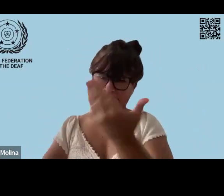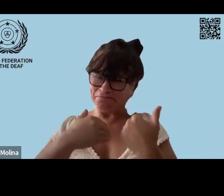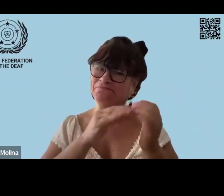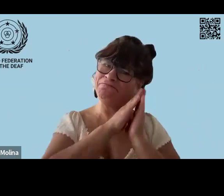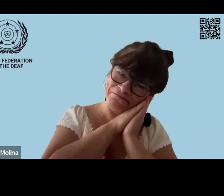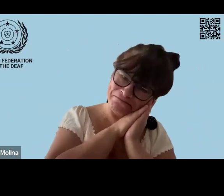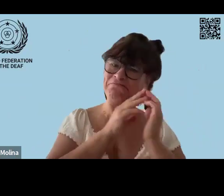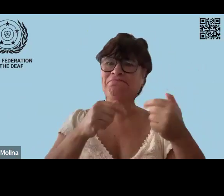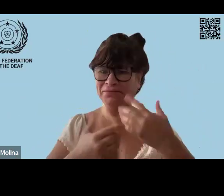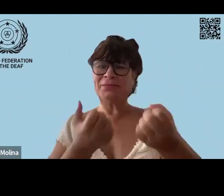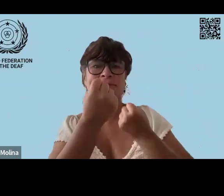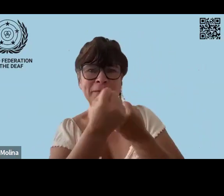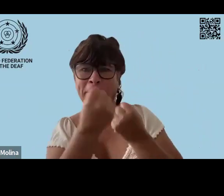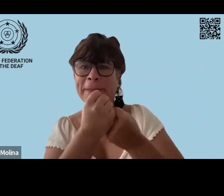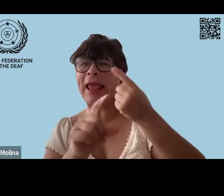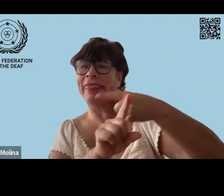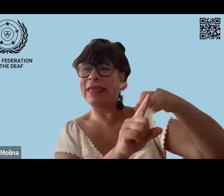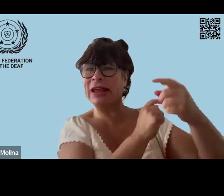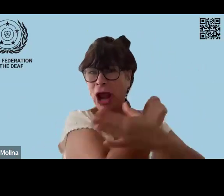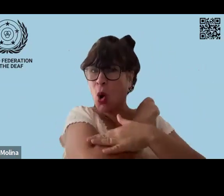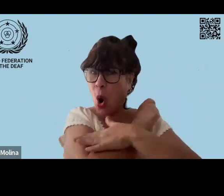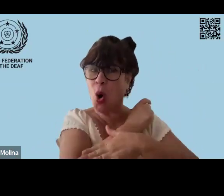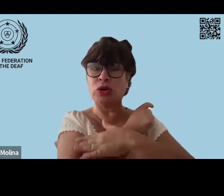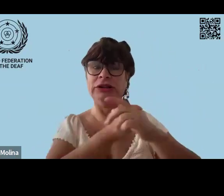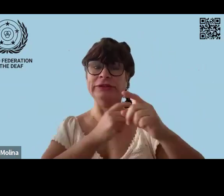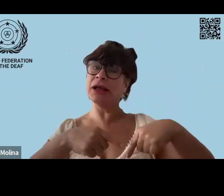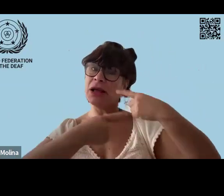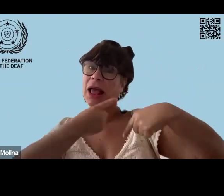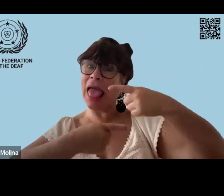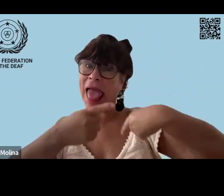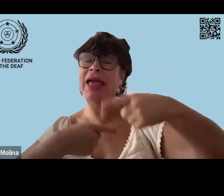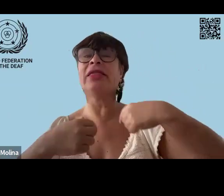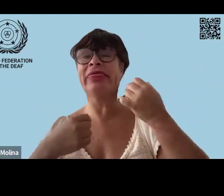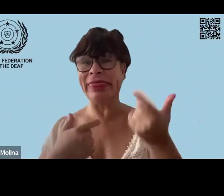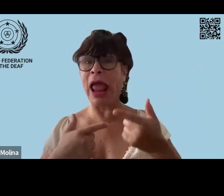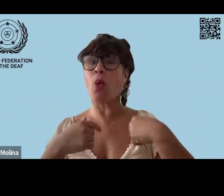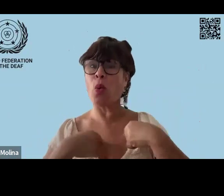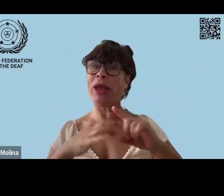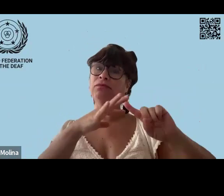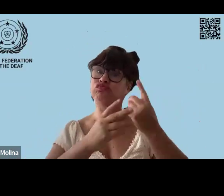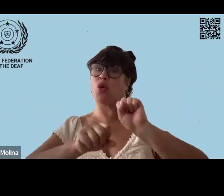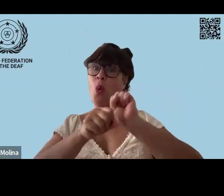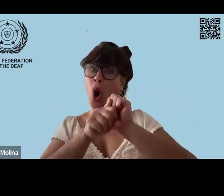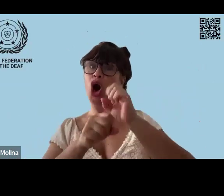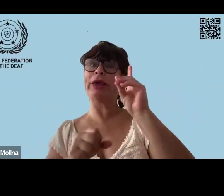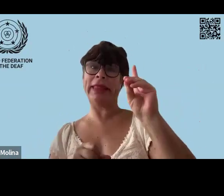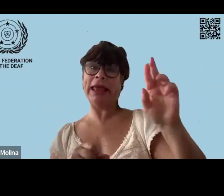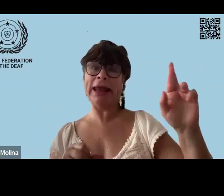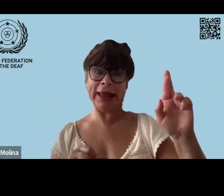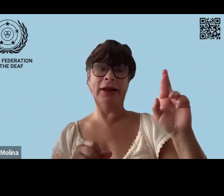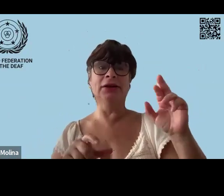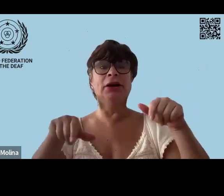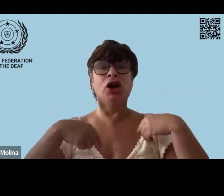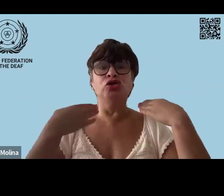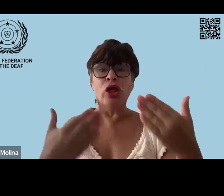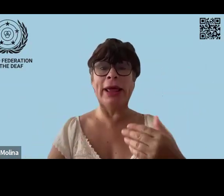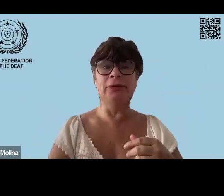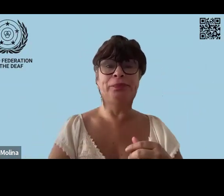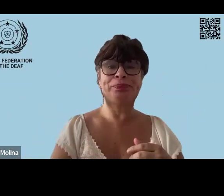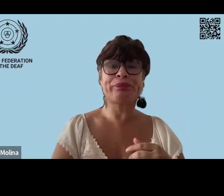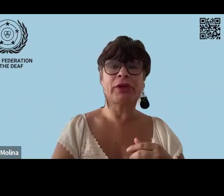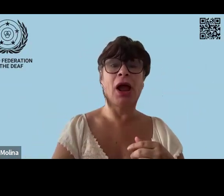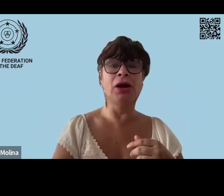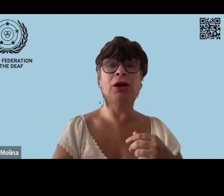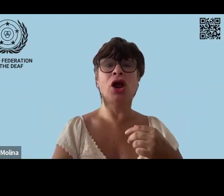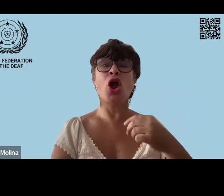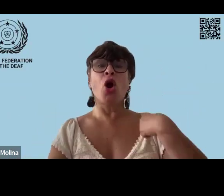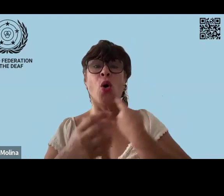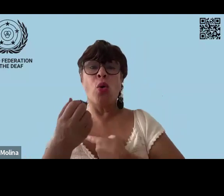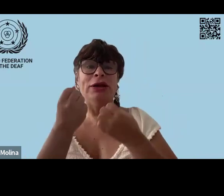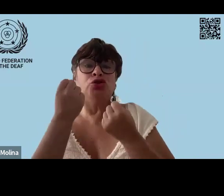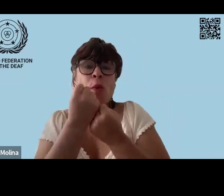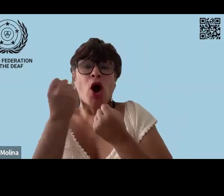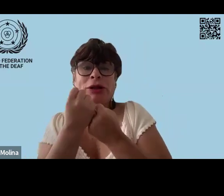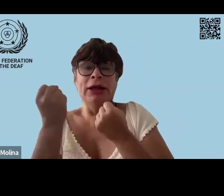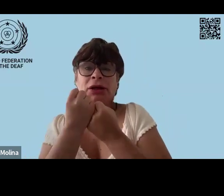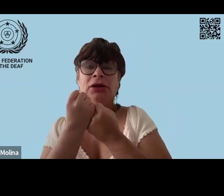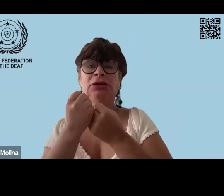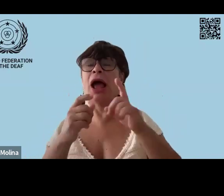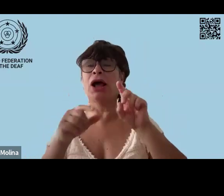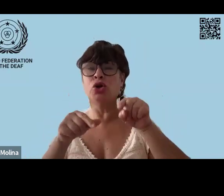There were a number of people who willingly opened their homes for these individuals. And then that's kind of where the work -- my work with DRR started.